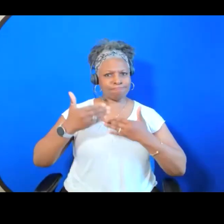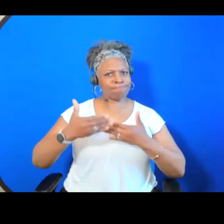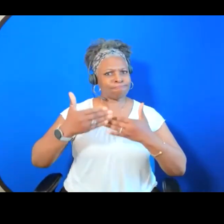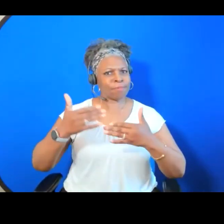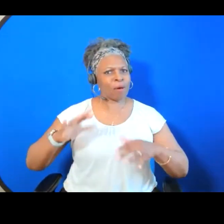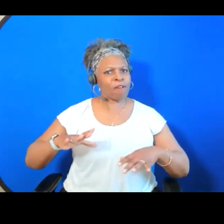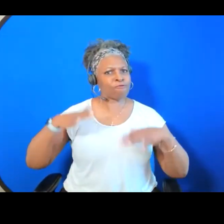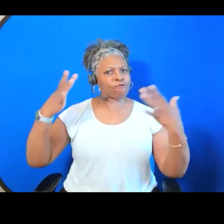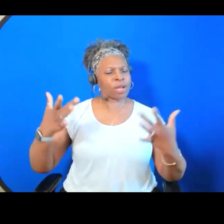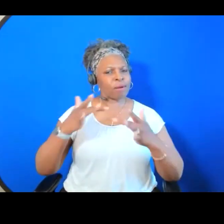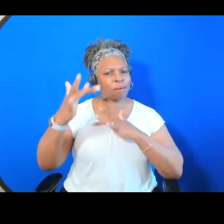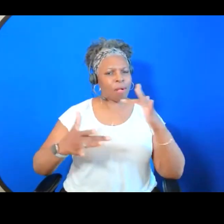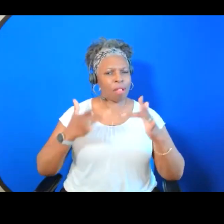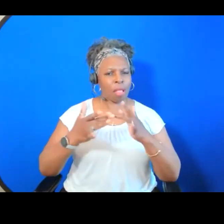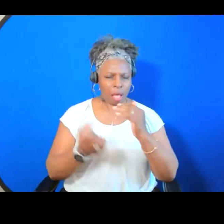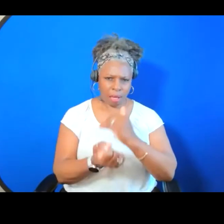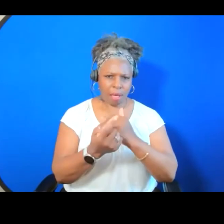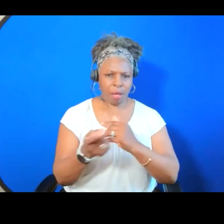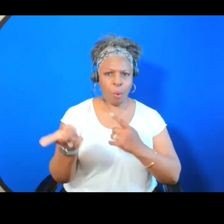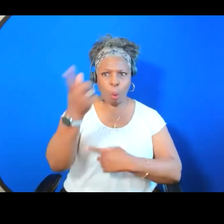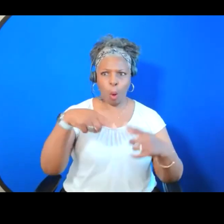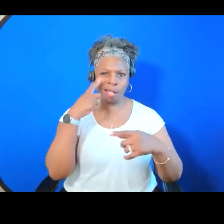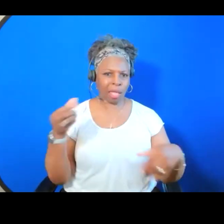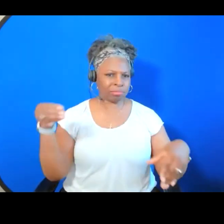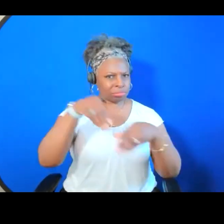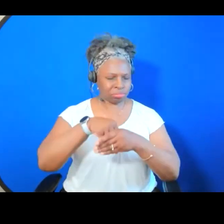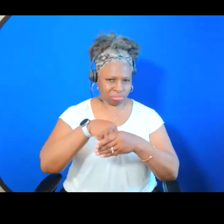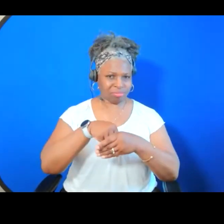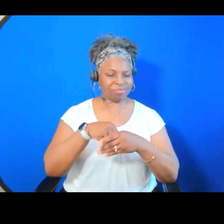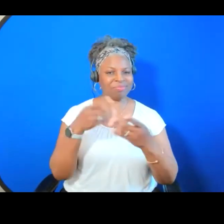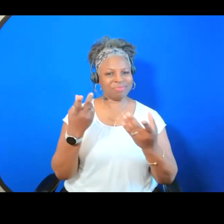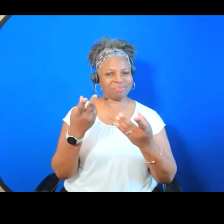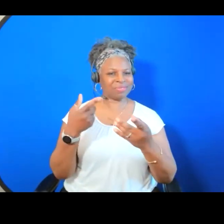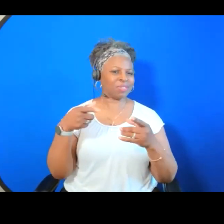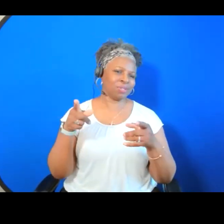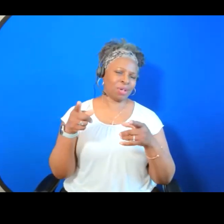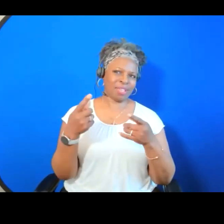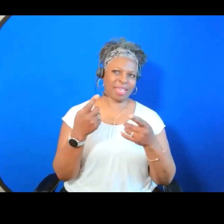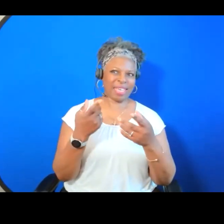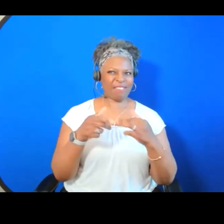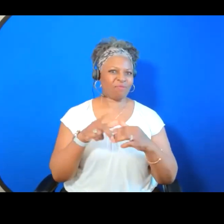open for everyone to attend, who is active and/or interested in the expanded field of public art.